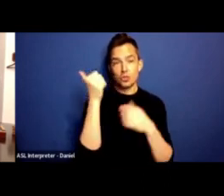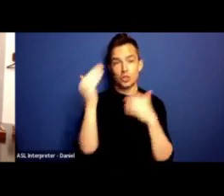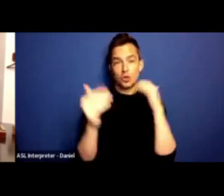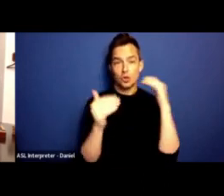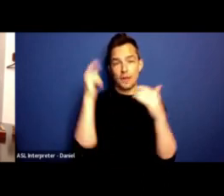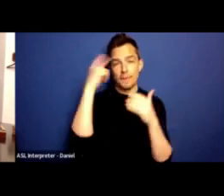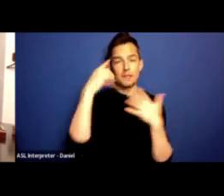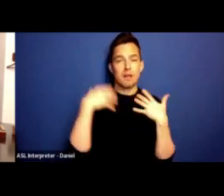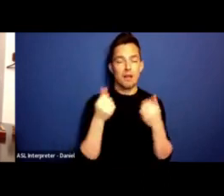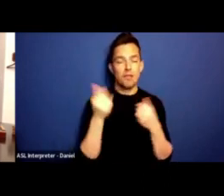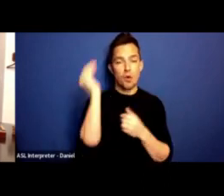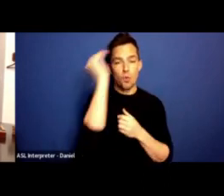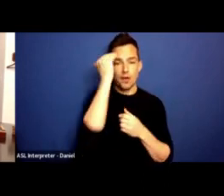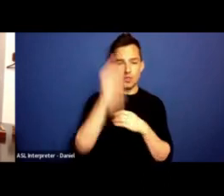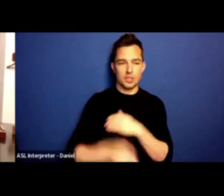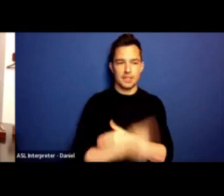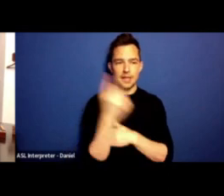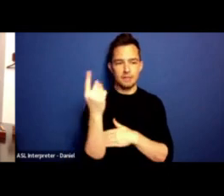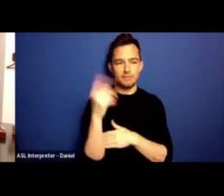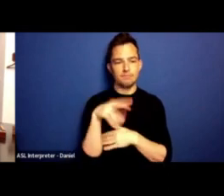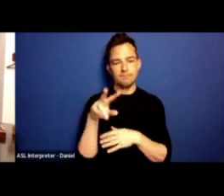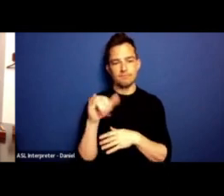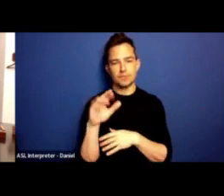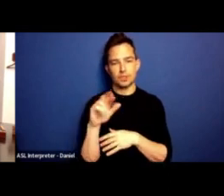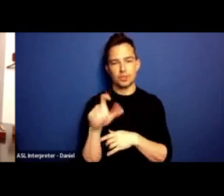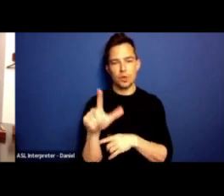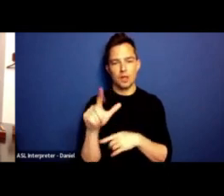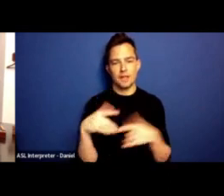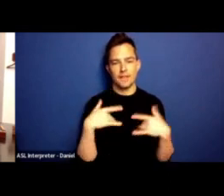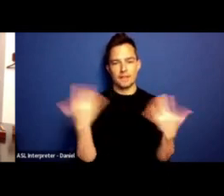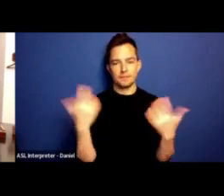Awareness Day, a virtual event that will and we have a session